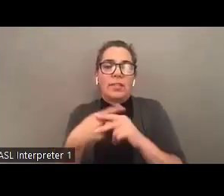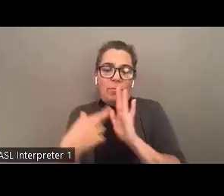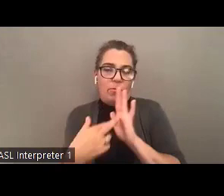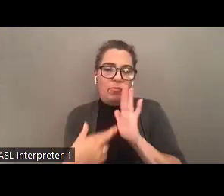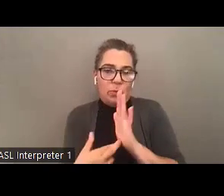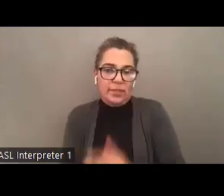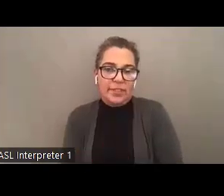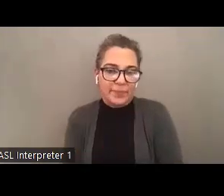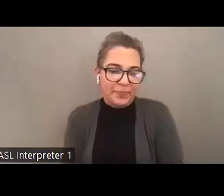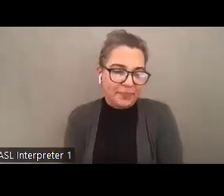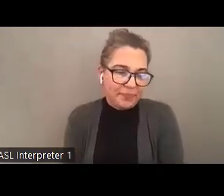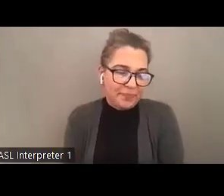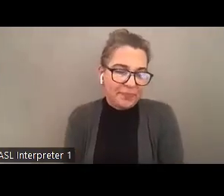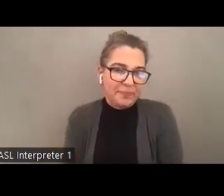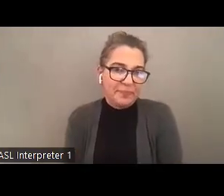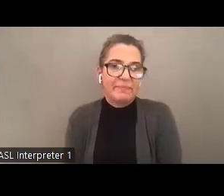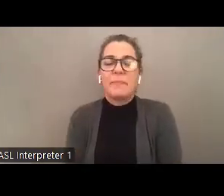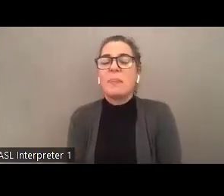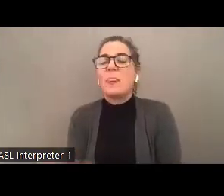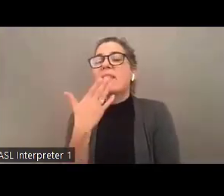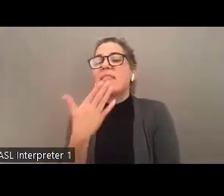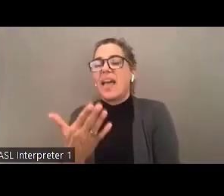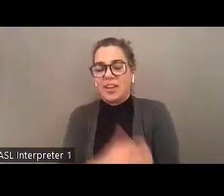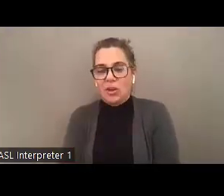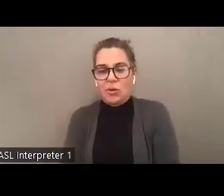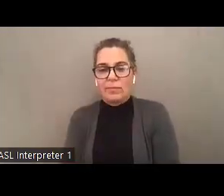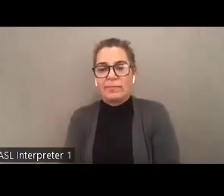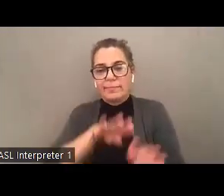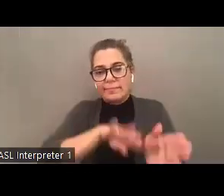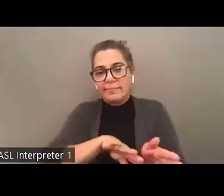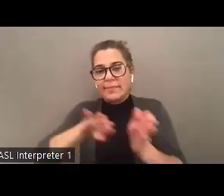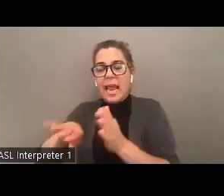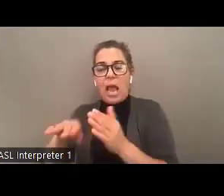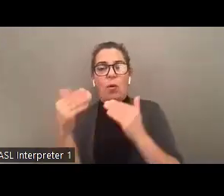Elyse Sullivan: Thanks. Let's dig into limitations on sharing a little bit.